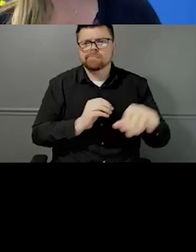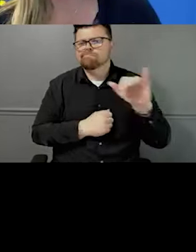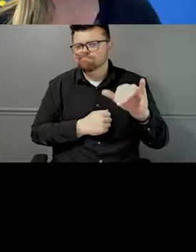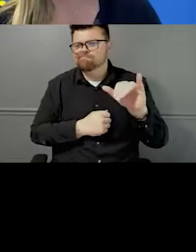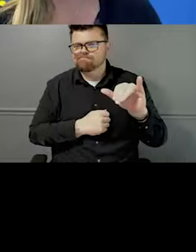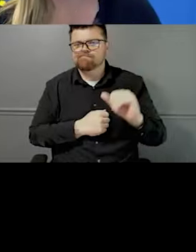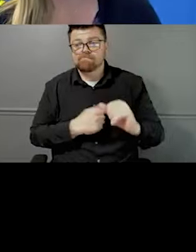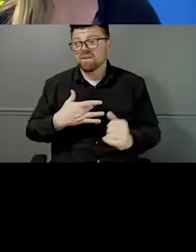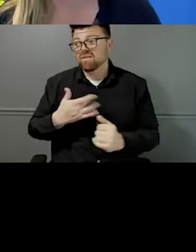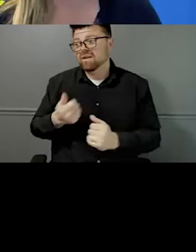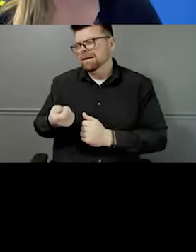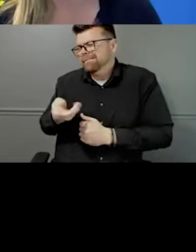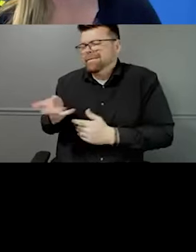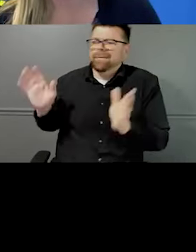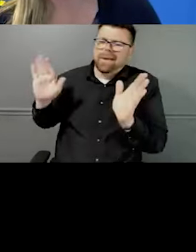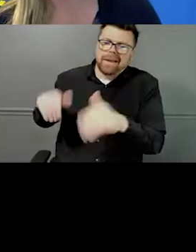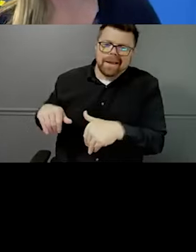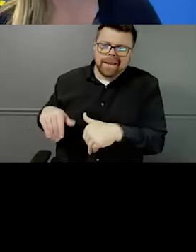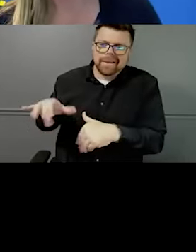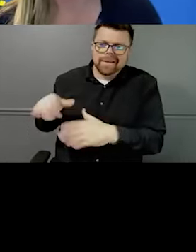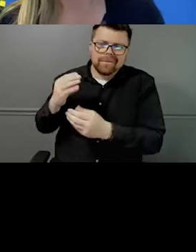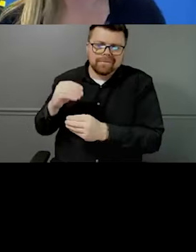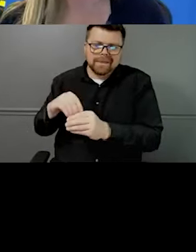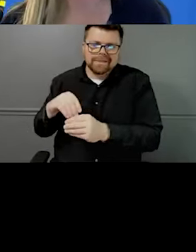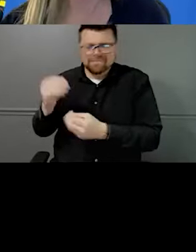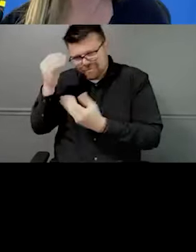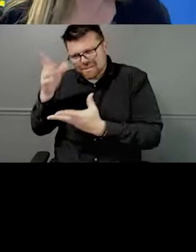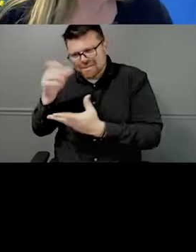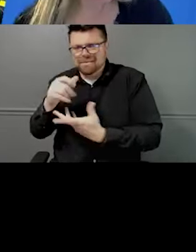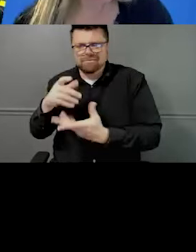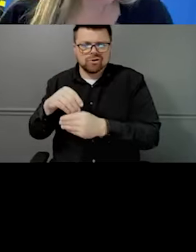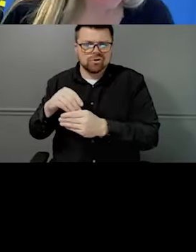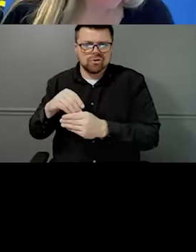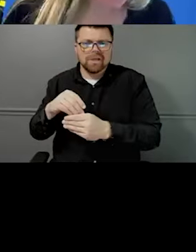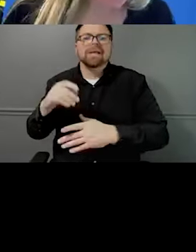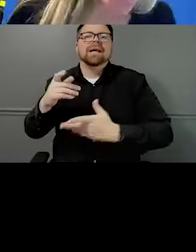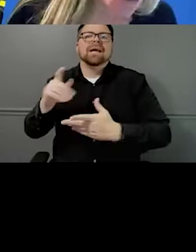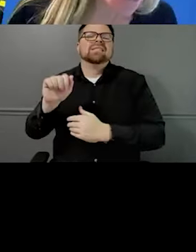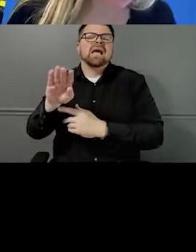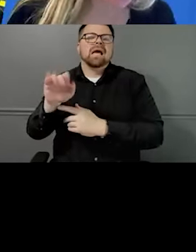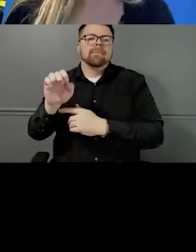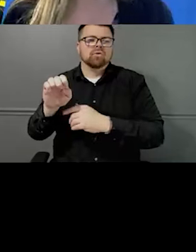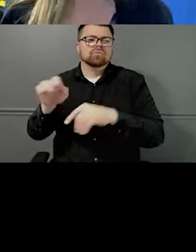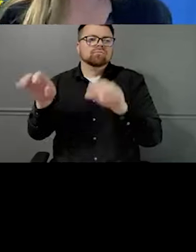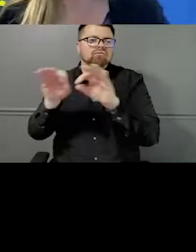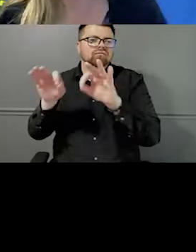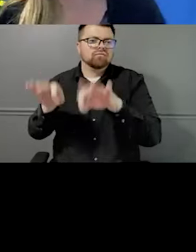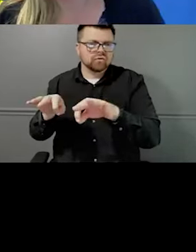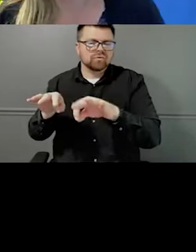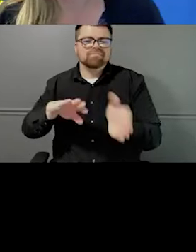this information should not be included in a table form. Questions regarding use of the data